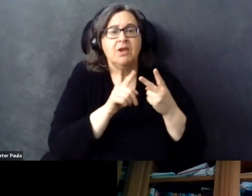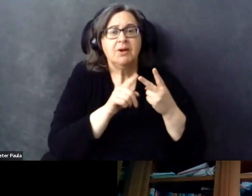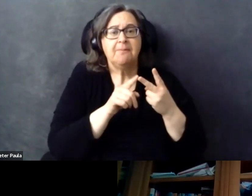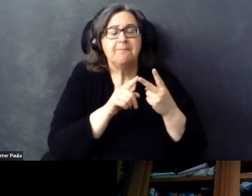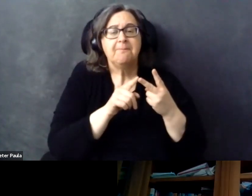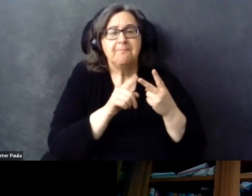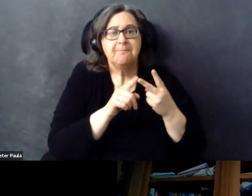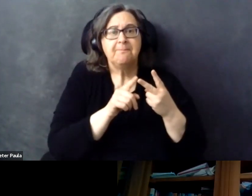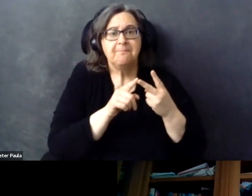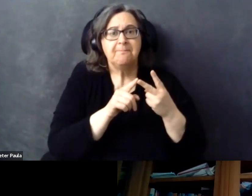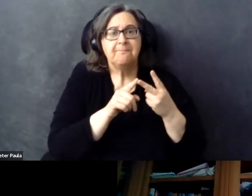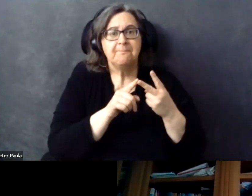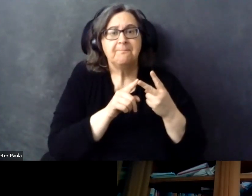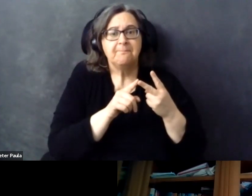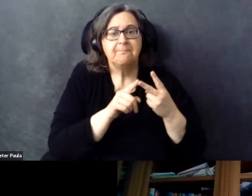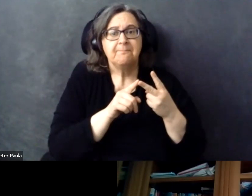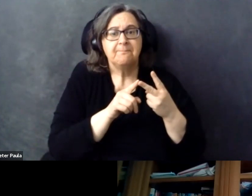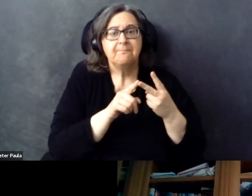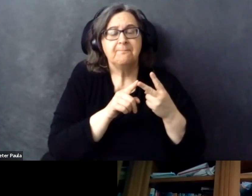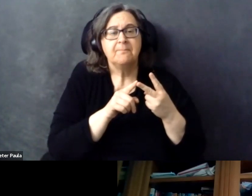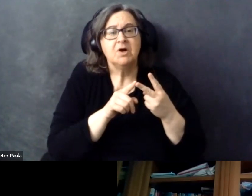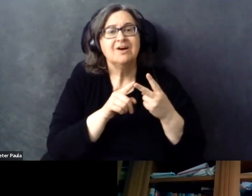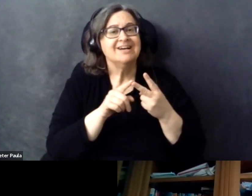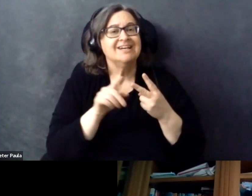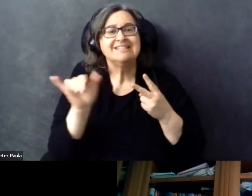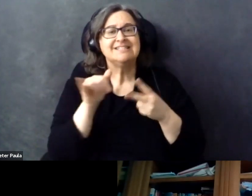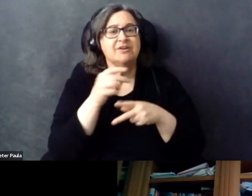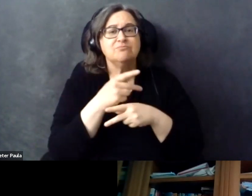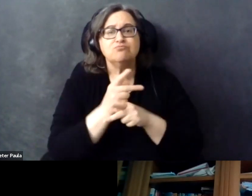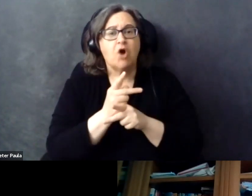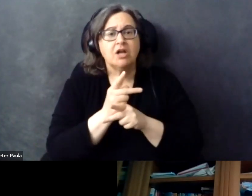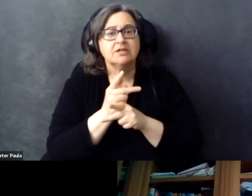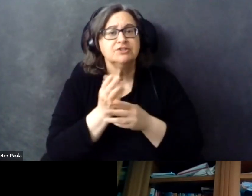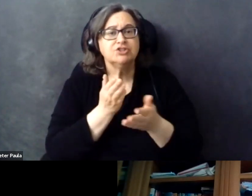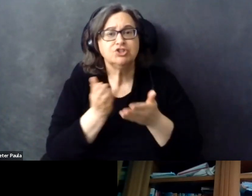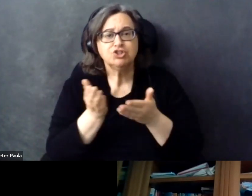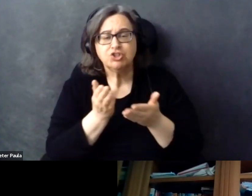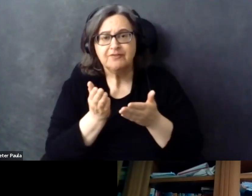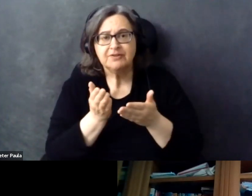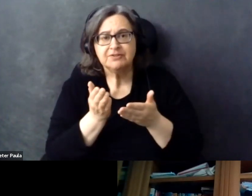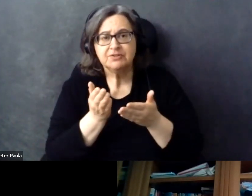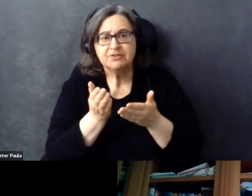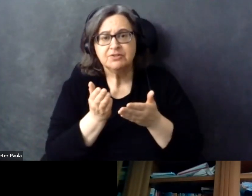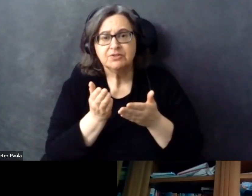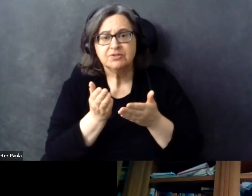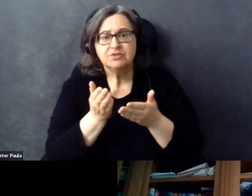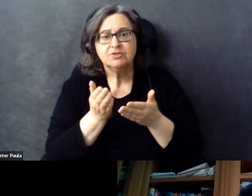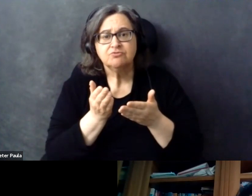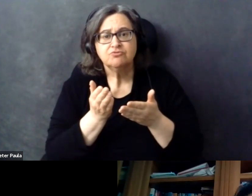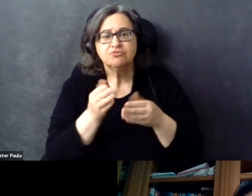for the products and the services, certain key products and services, and on the other hand, it